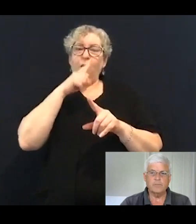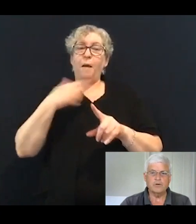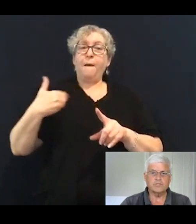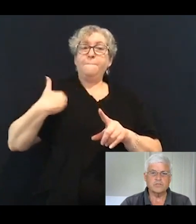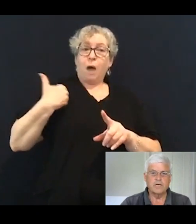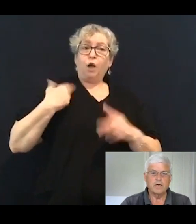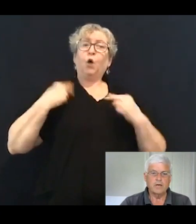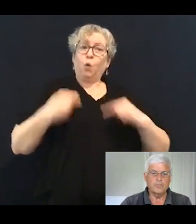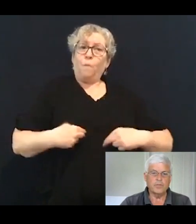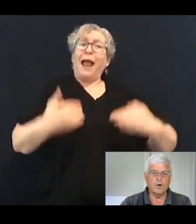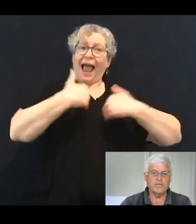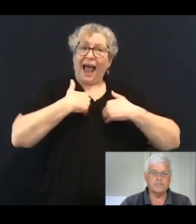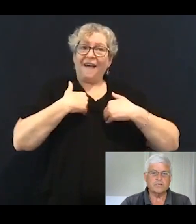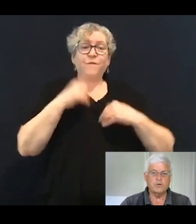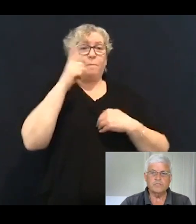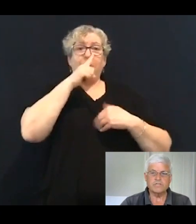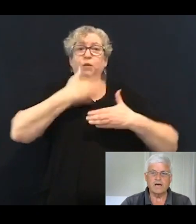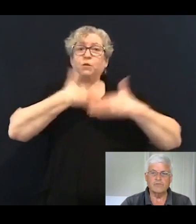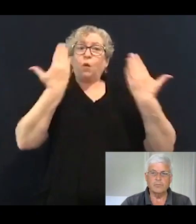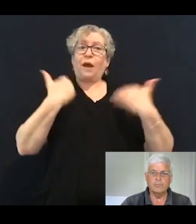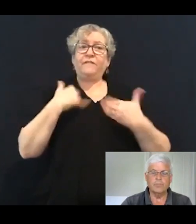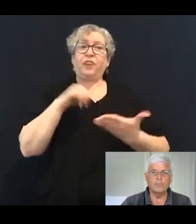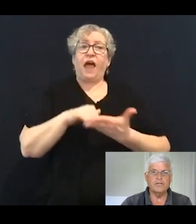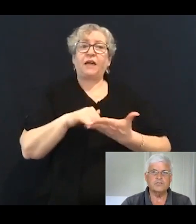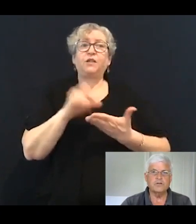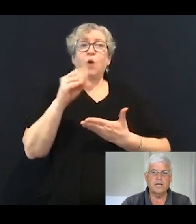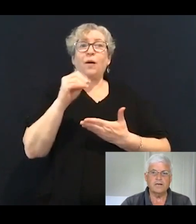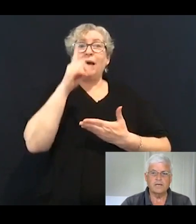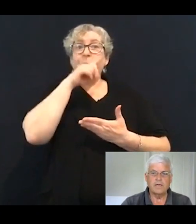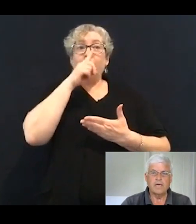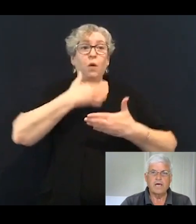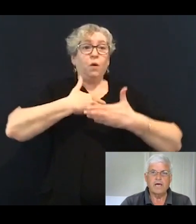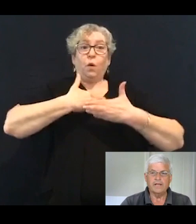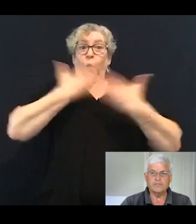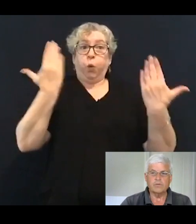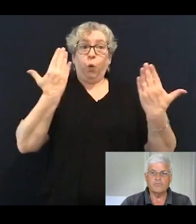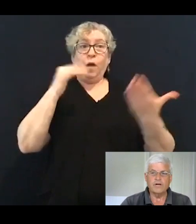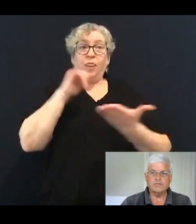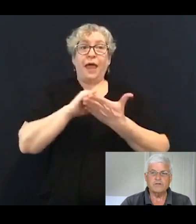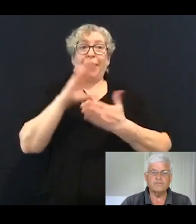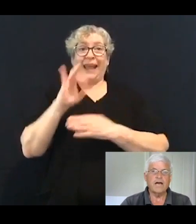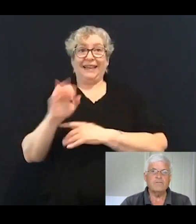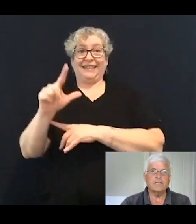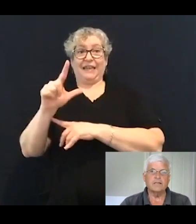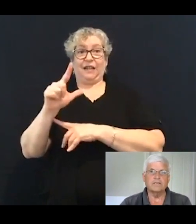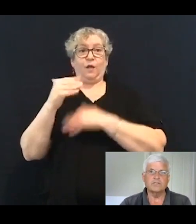Monkeys and humans have them but mice do not. And so if mice don't even have the calyceal processes,